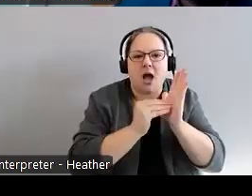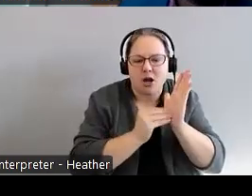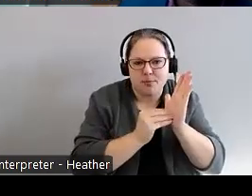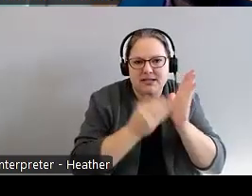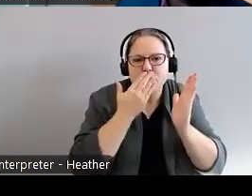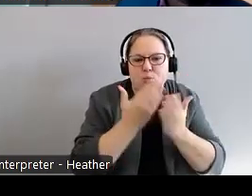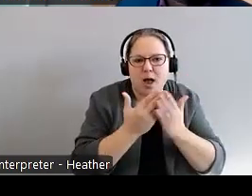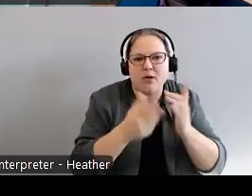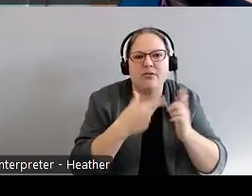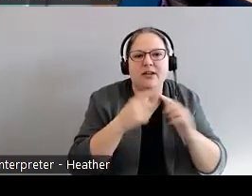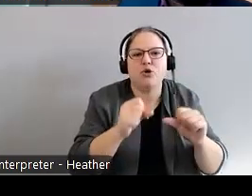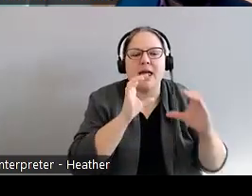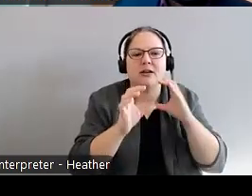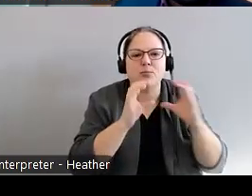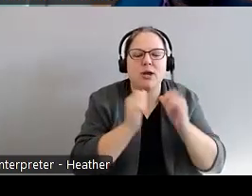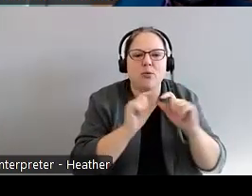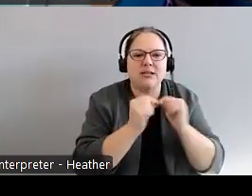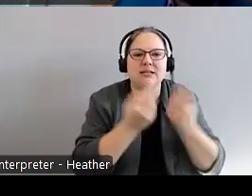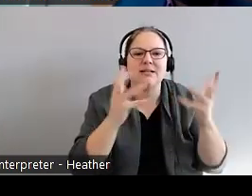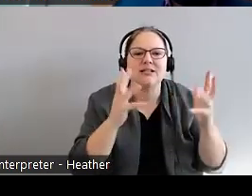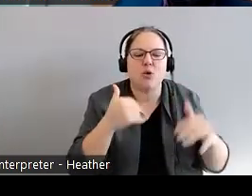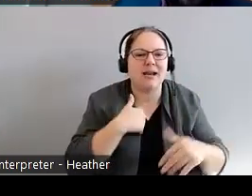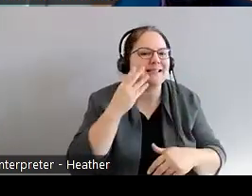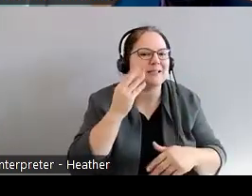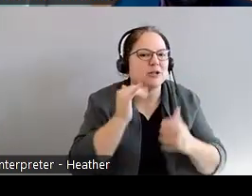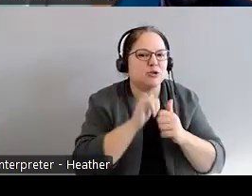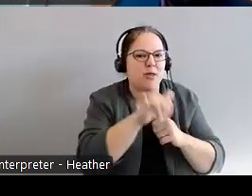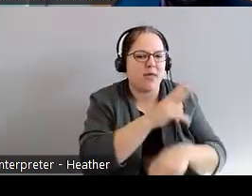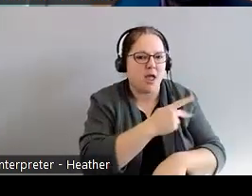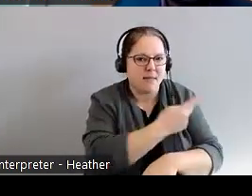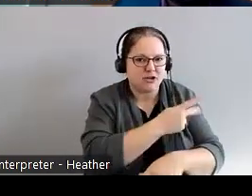with a team that's had experience with them. And then when we work with them in the PQ we might